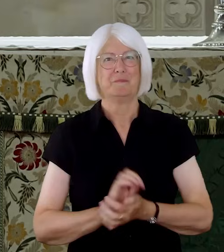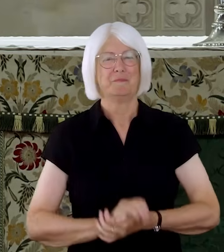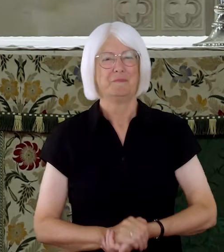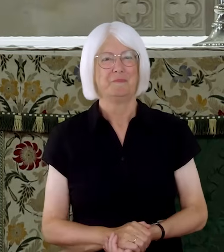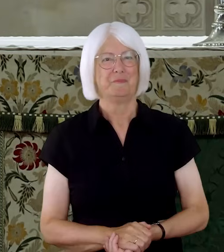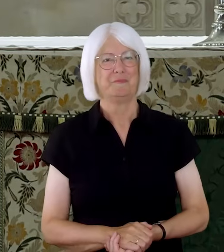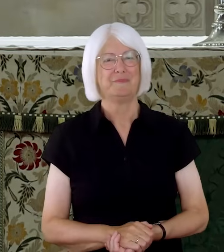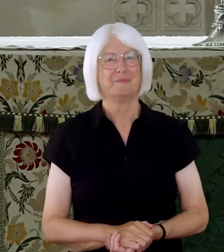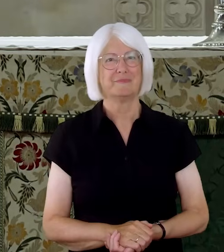Amen.